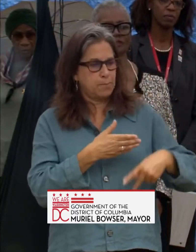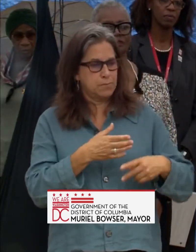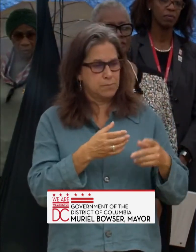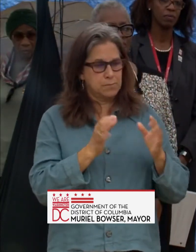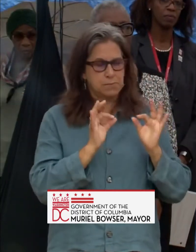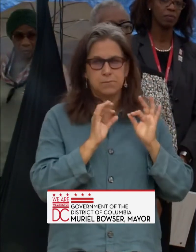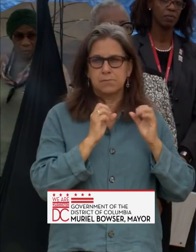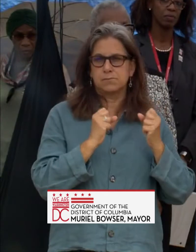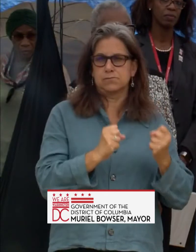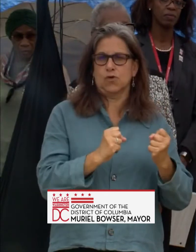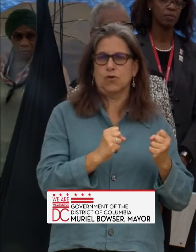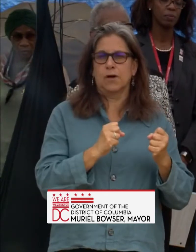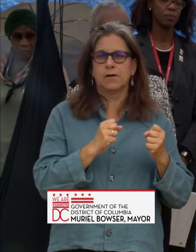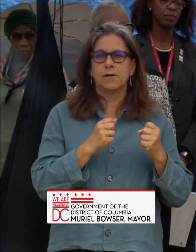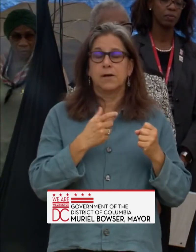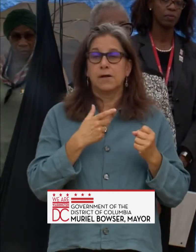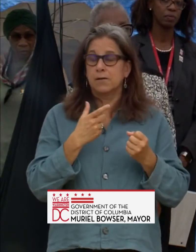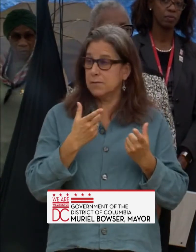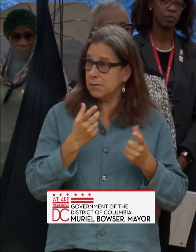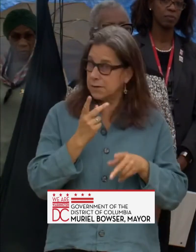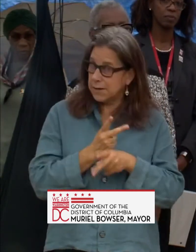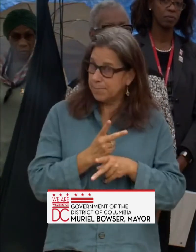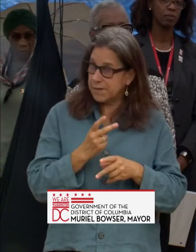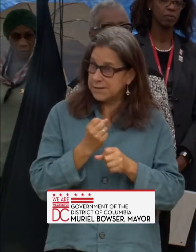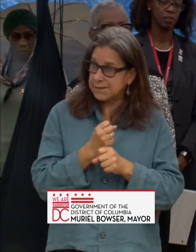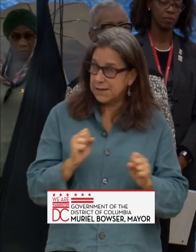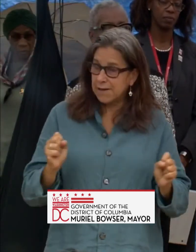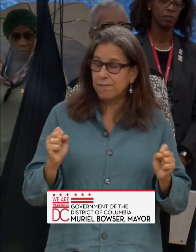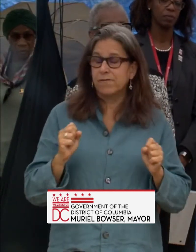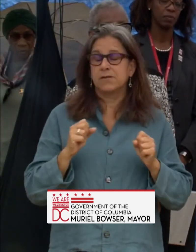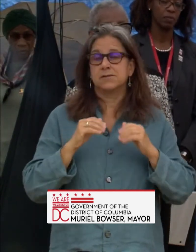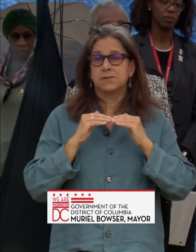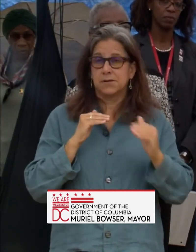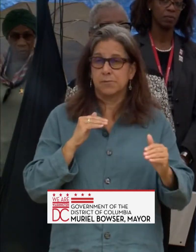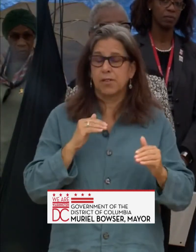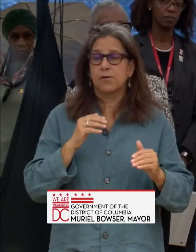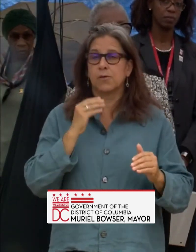AND WELCOMED IN THE COMMUNITY AND COMMUNITY MEMBERS UNDERSTAND